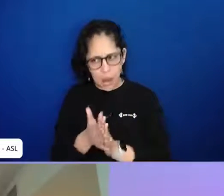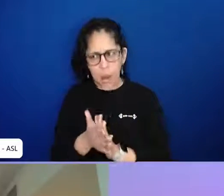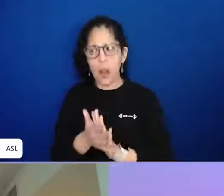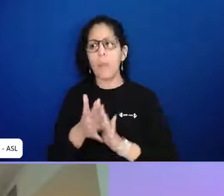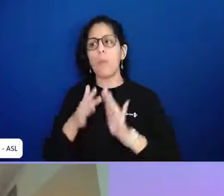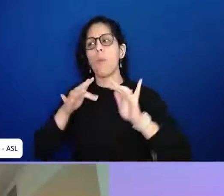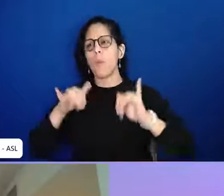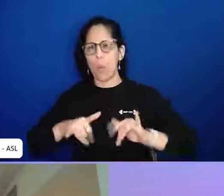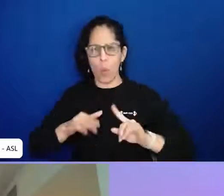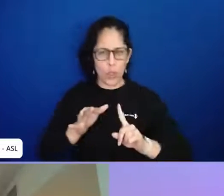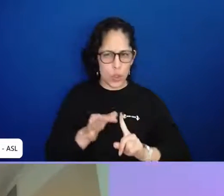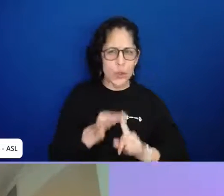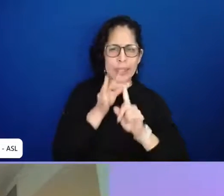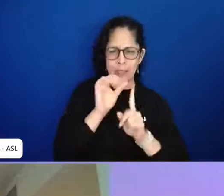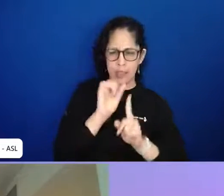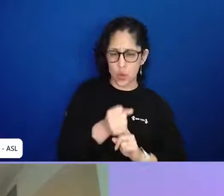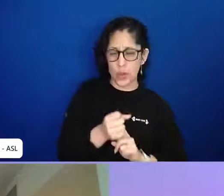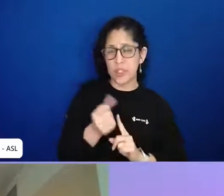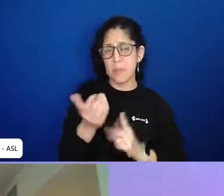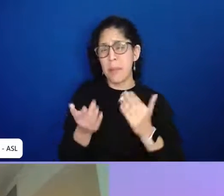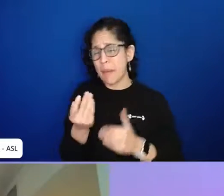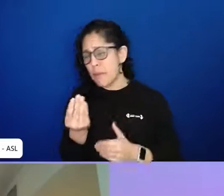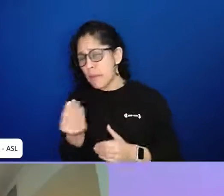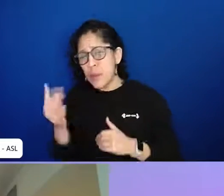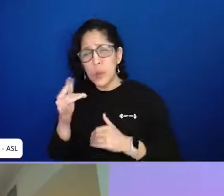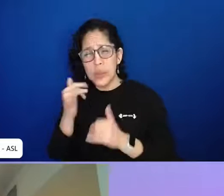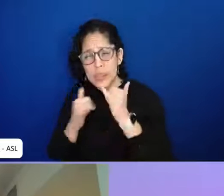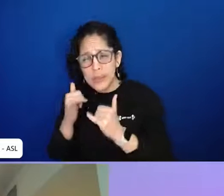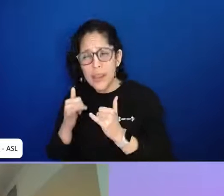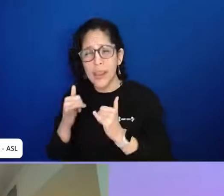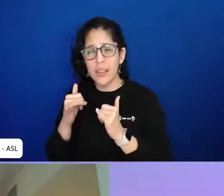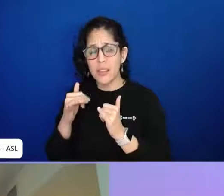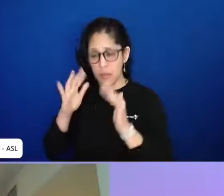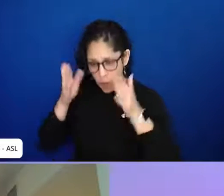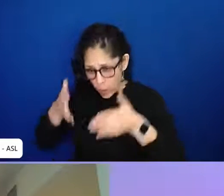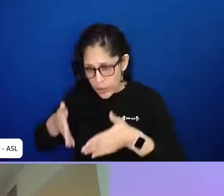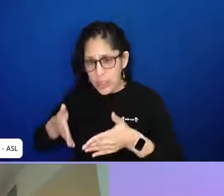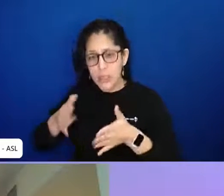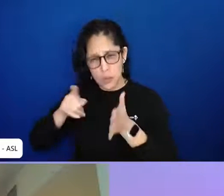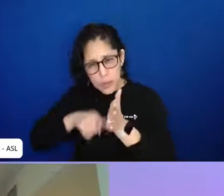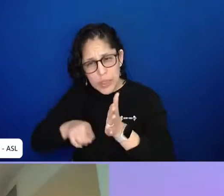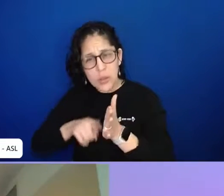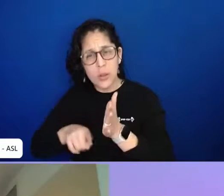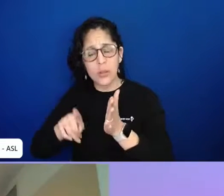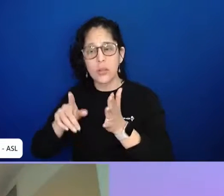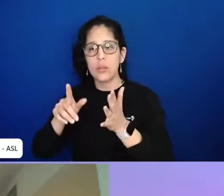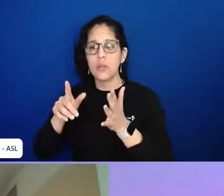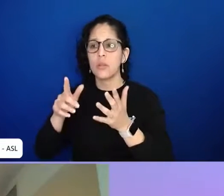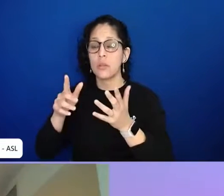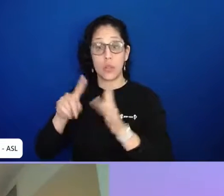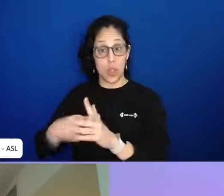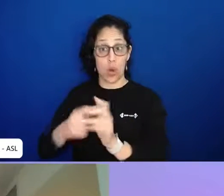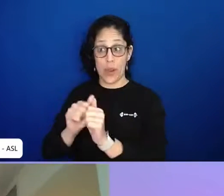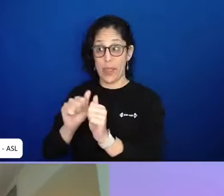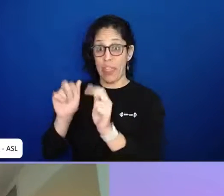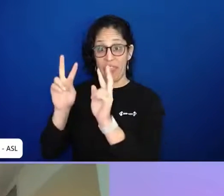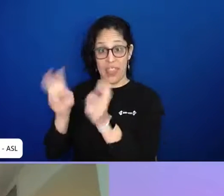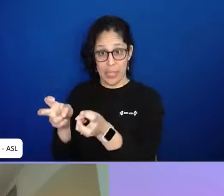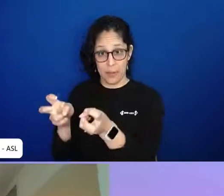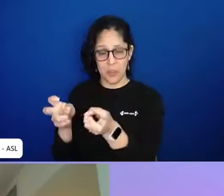and more and more and you start to get into very unique situations you focus on them